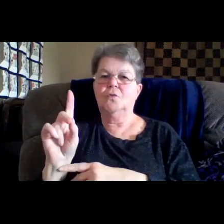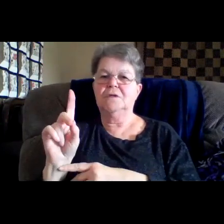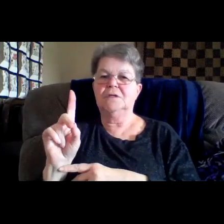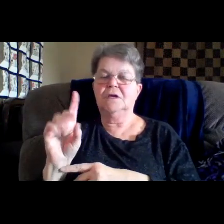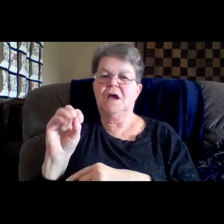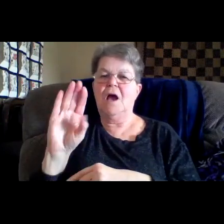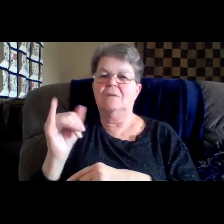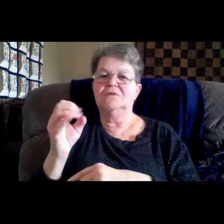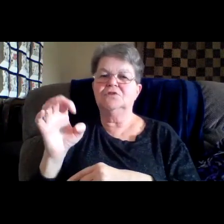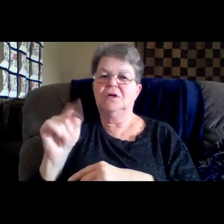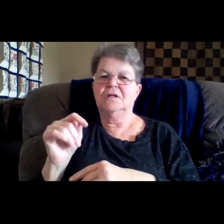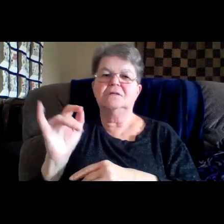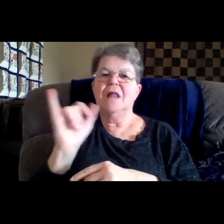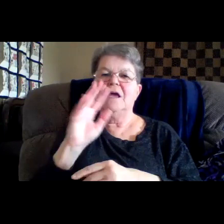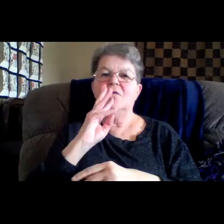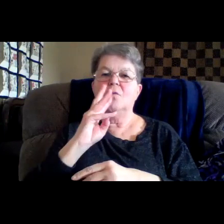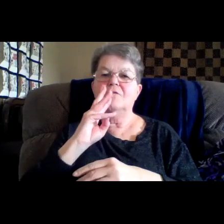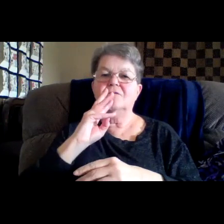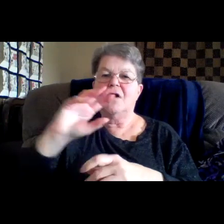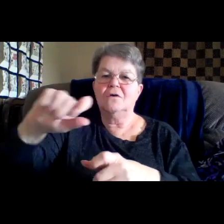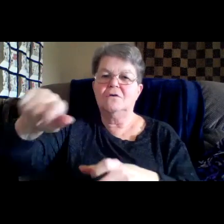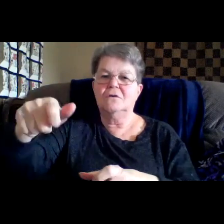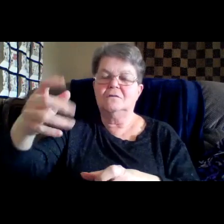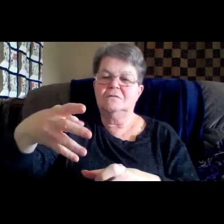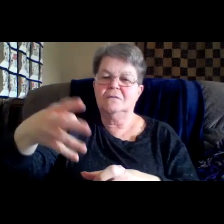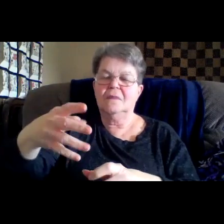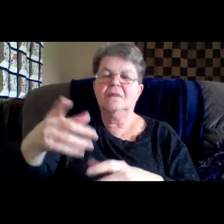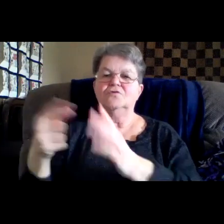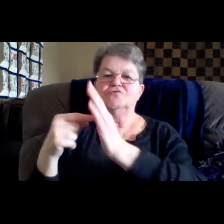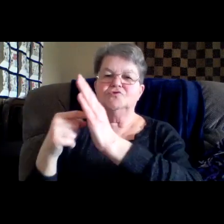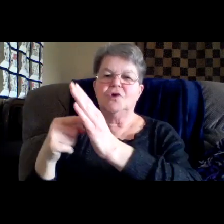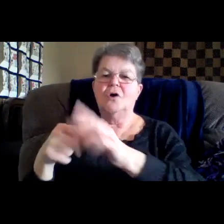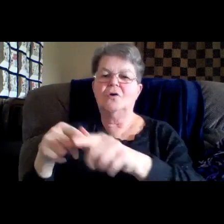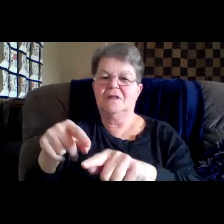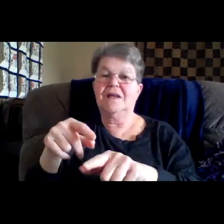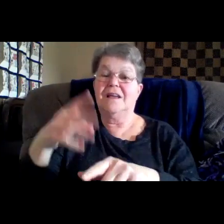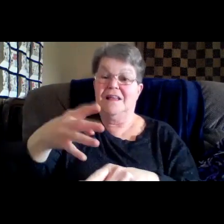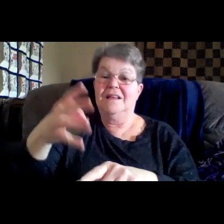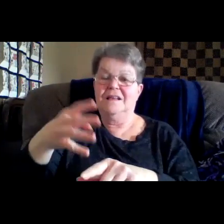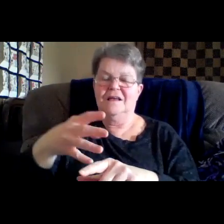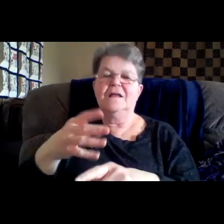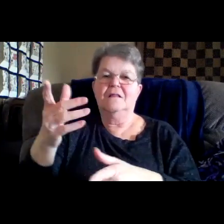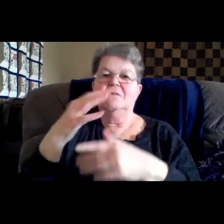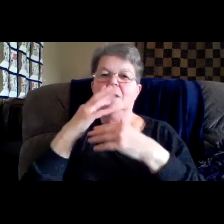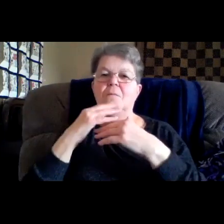So they would turn the faucet on to represent blood flow through the heart and shut it off to represent the blockage in his heart.